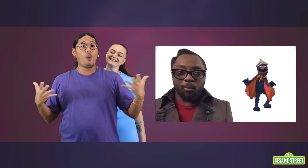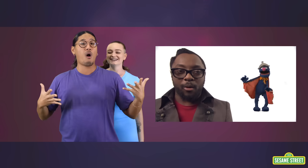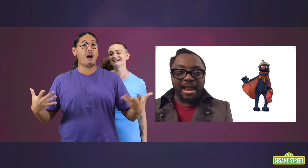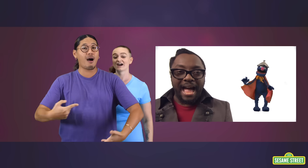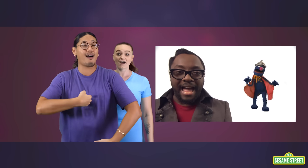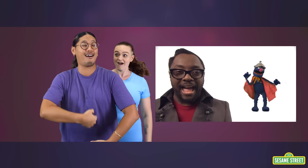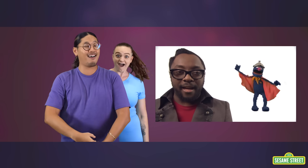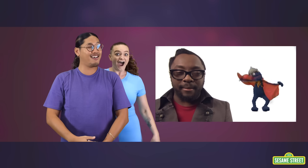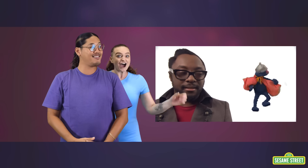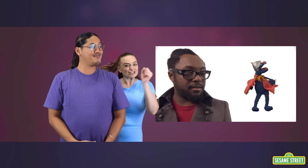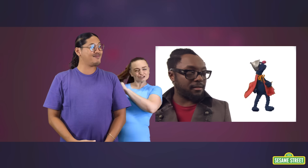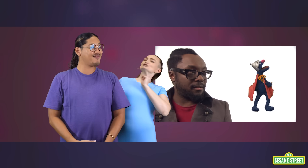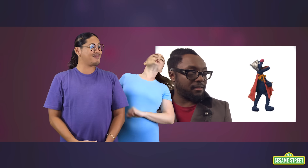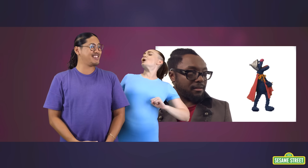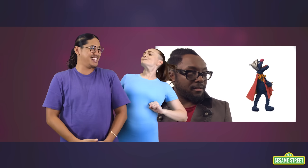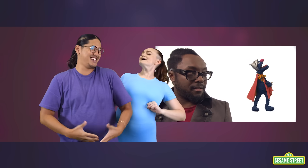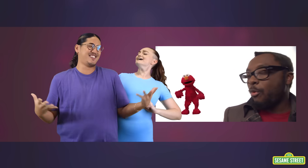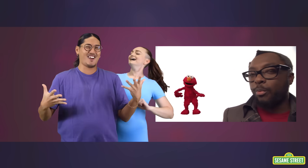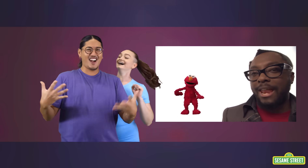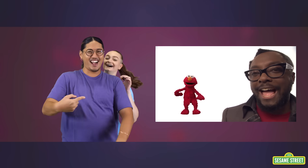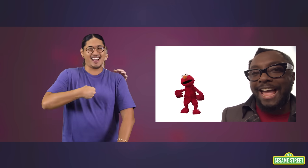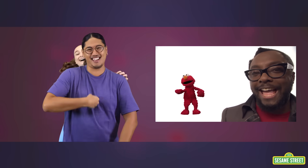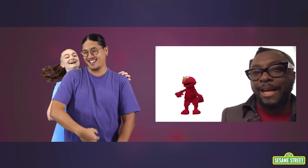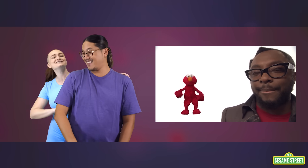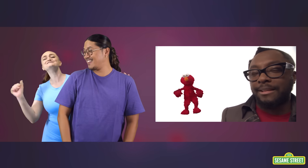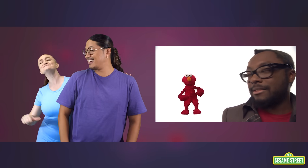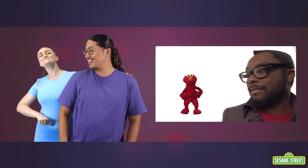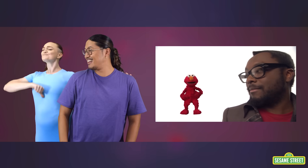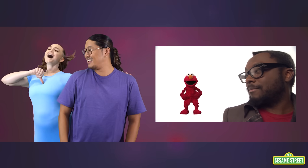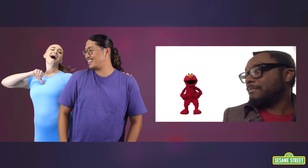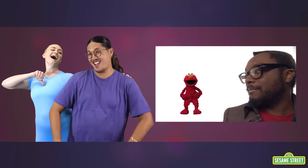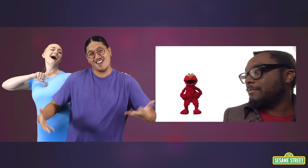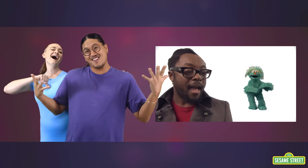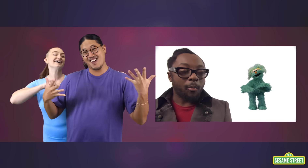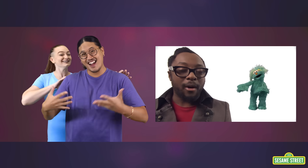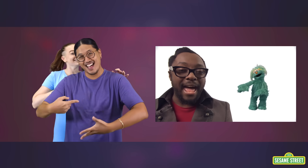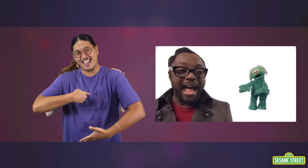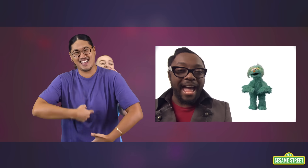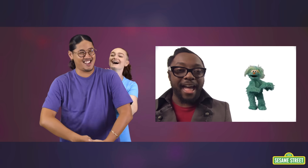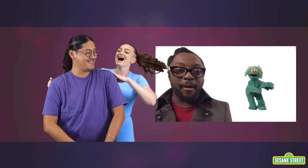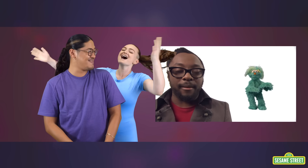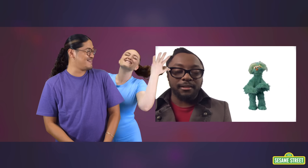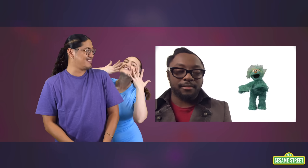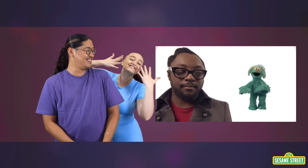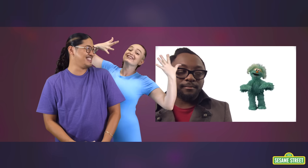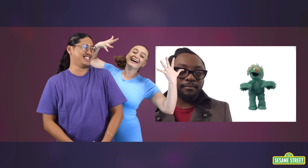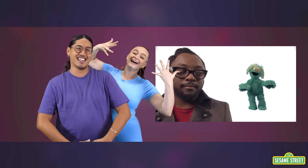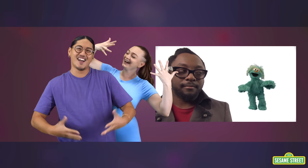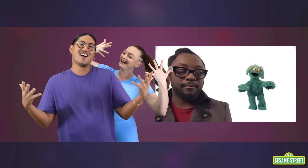What I am is super What I am is wow What I am is friendly